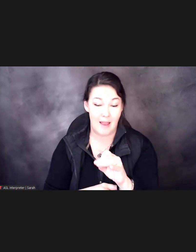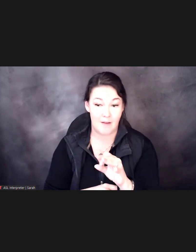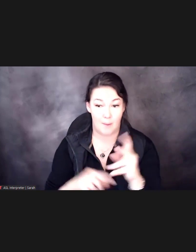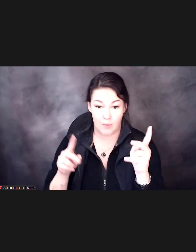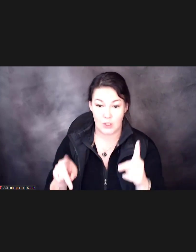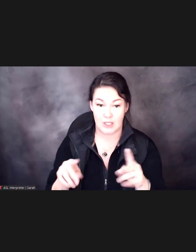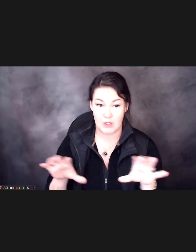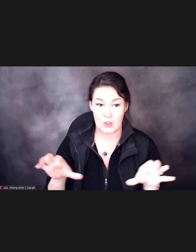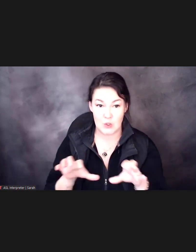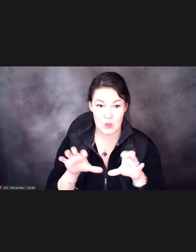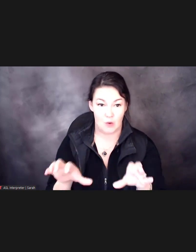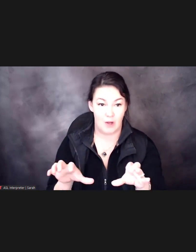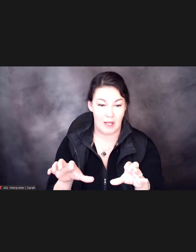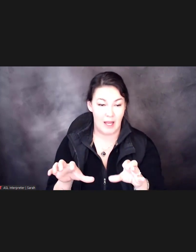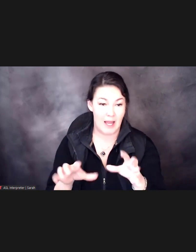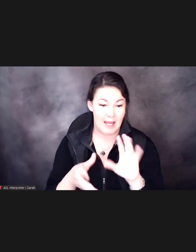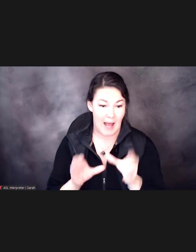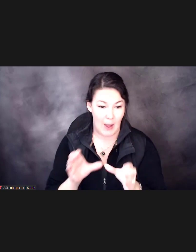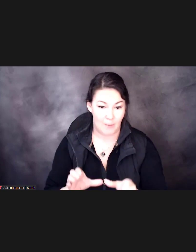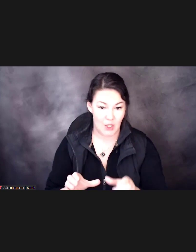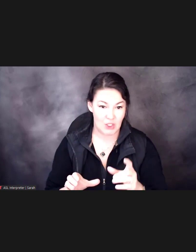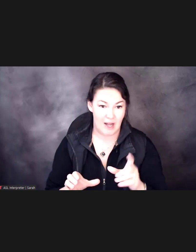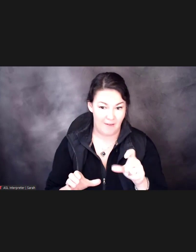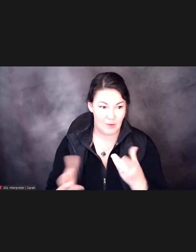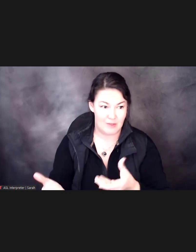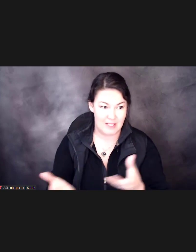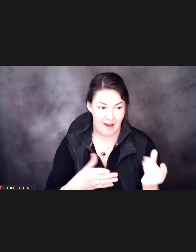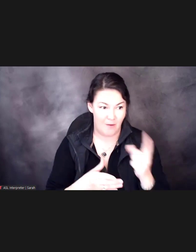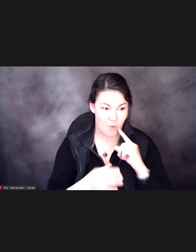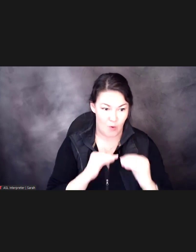the calibration, if they need to take the equipment for any repair,